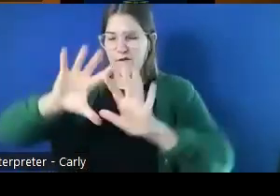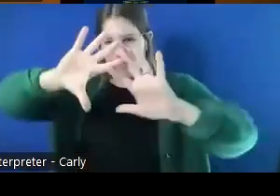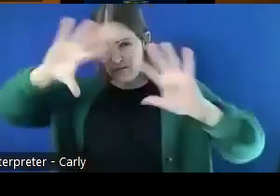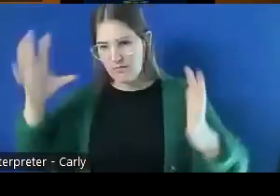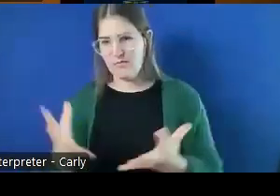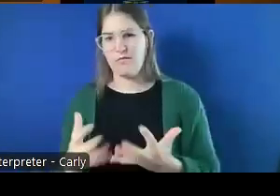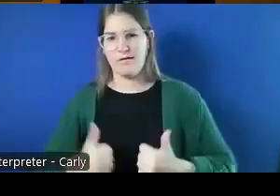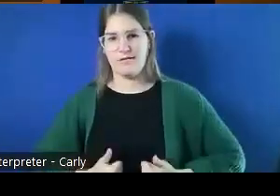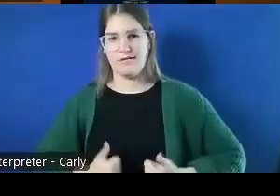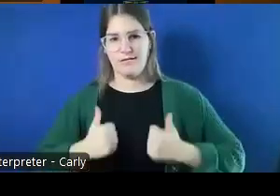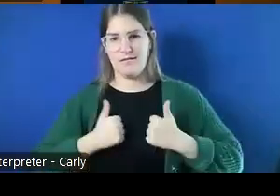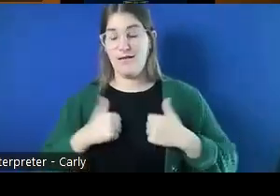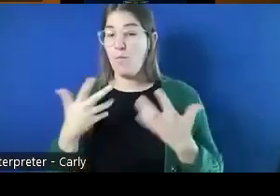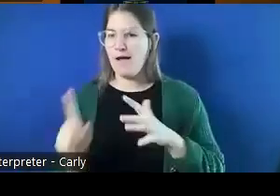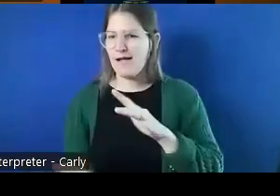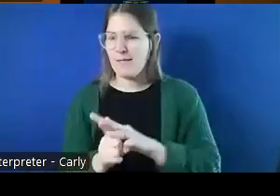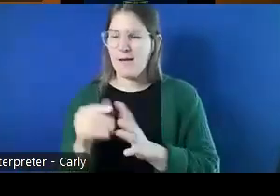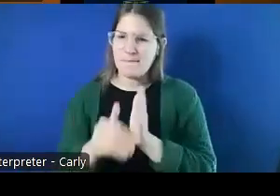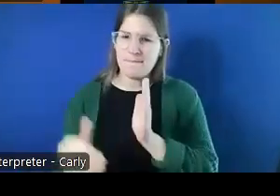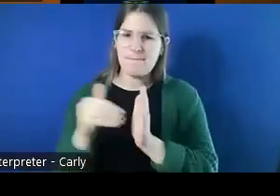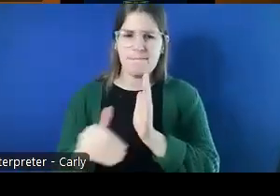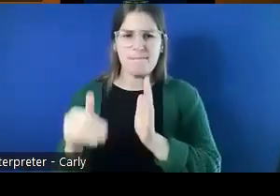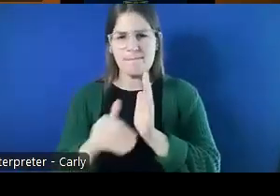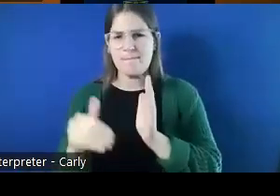what was coming up for the patient and the caregiver I'll touch on these a little bit